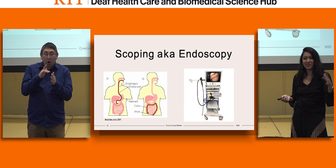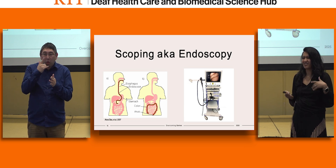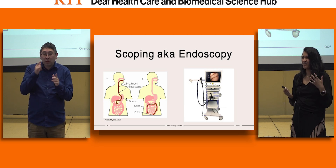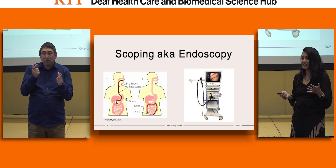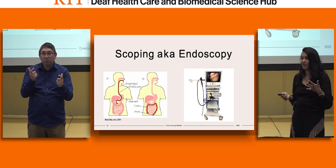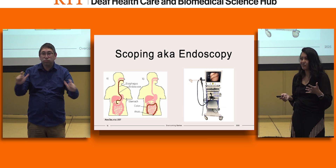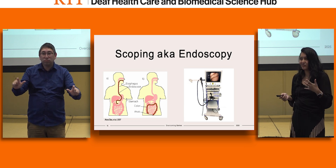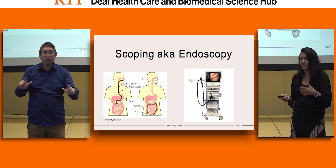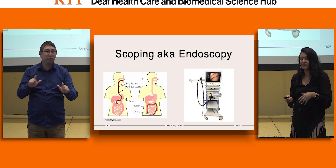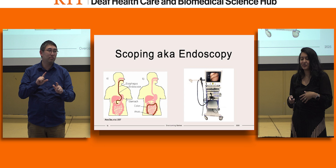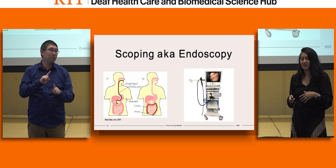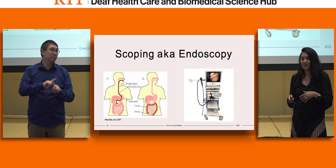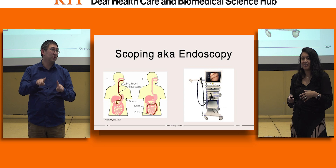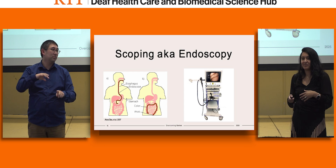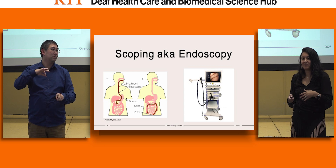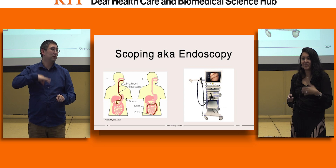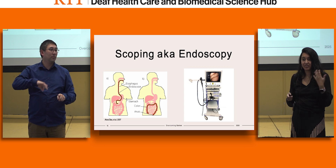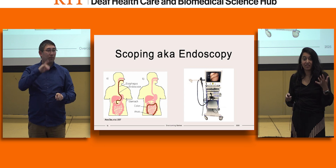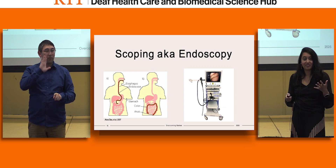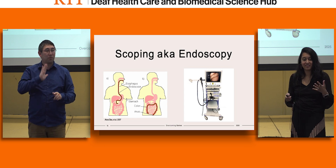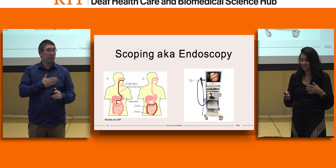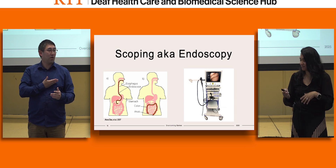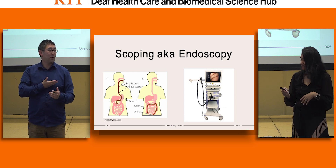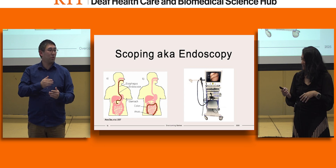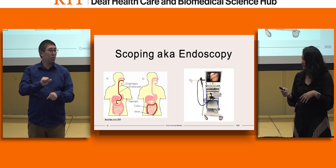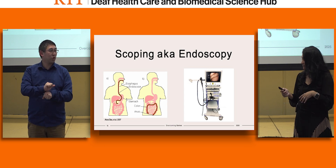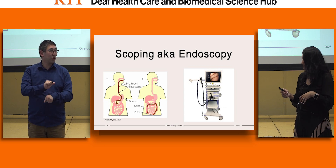but it's very helpful for pathology.